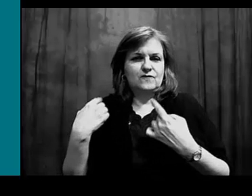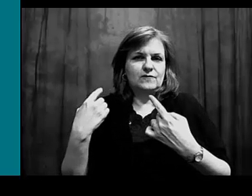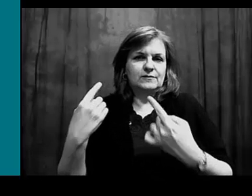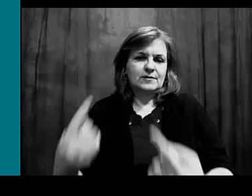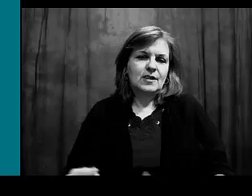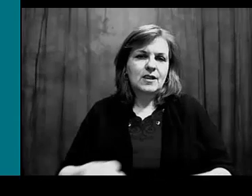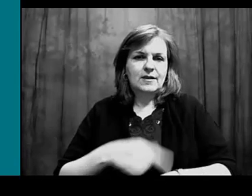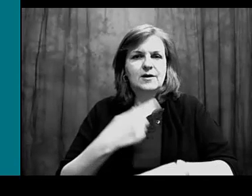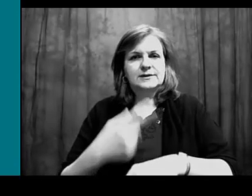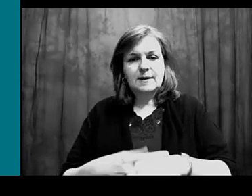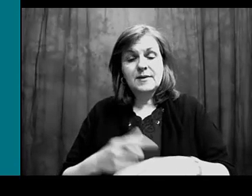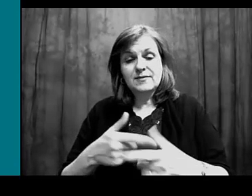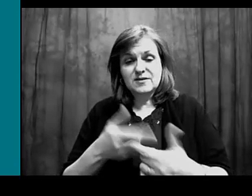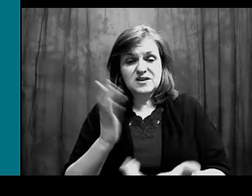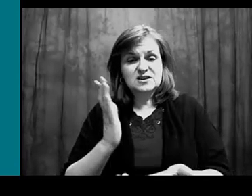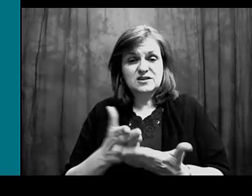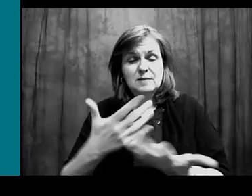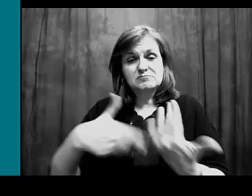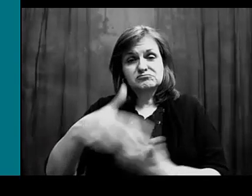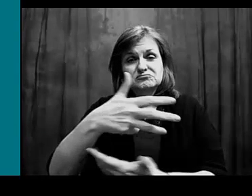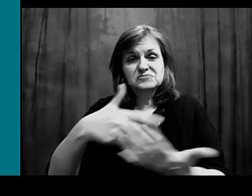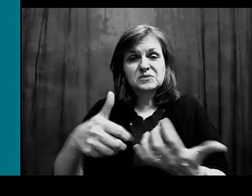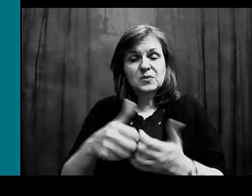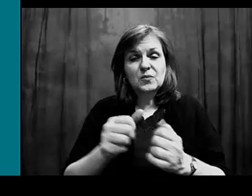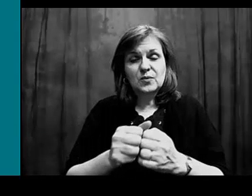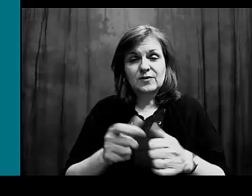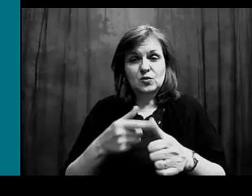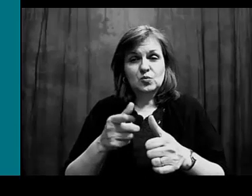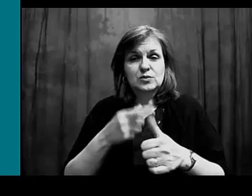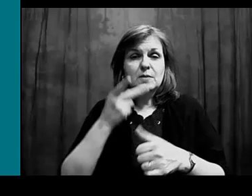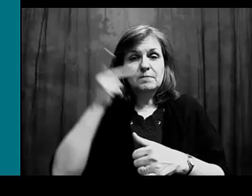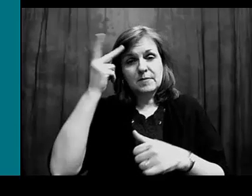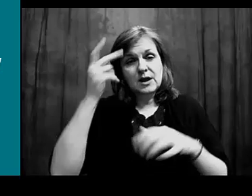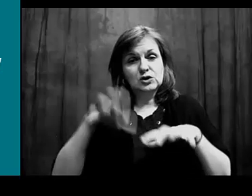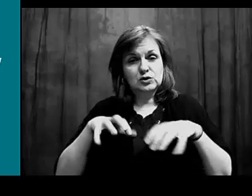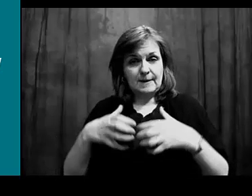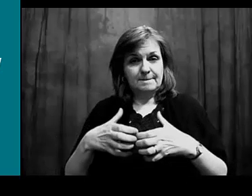and they stopped interbreeding with the original parent strain